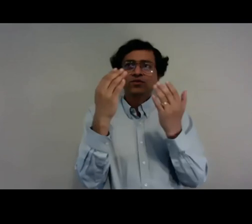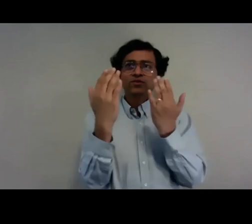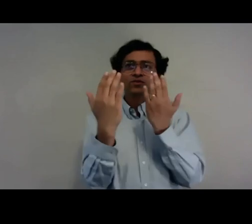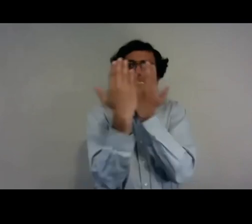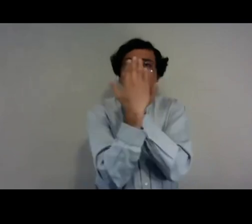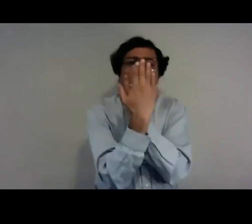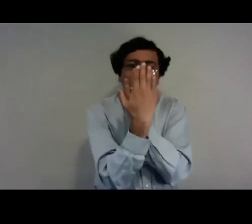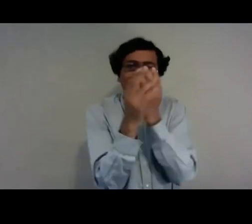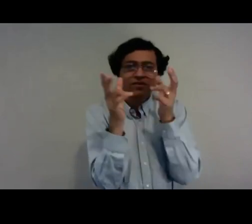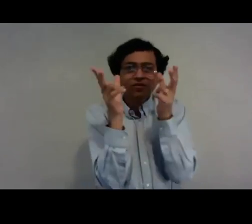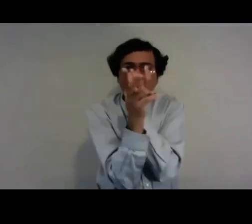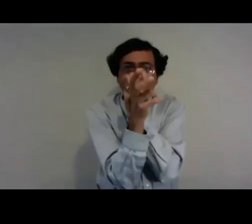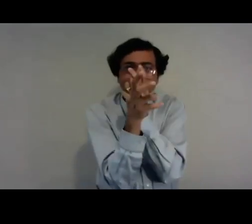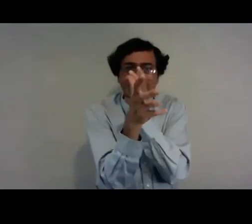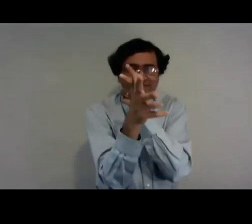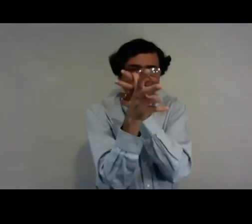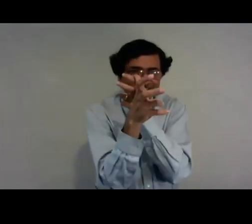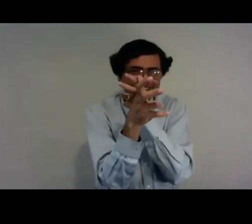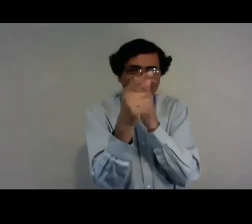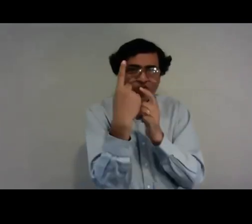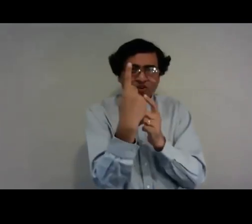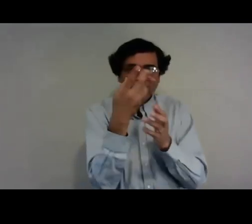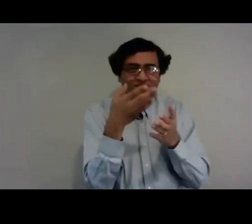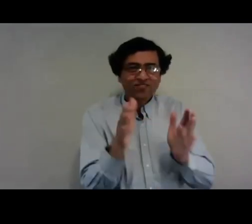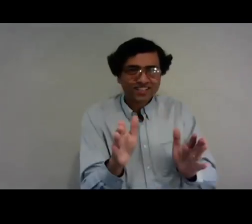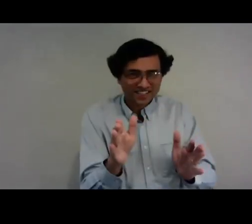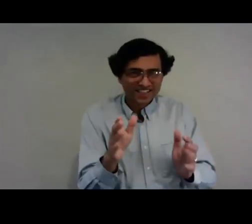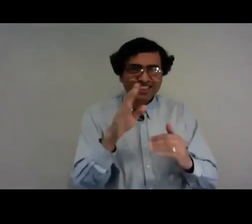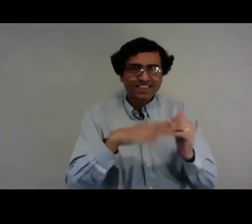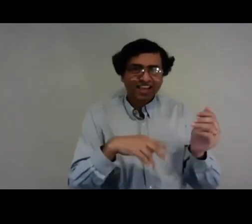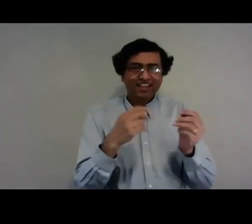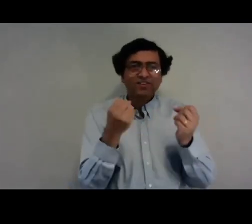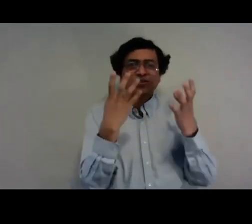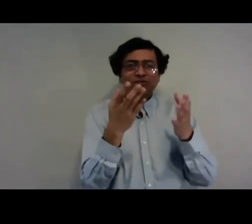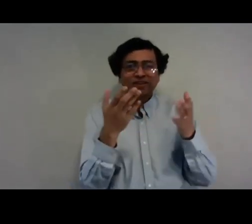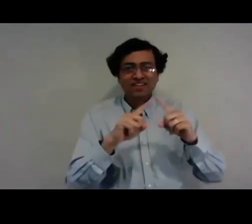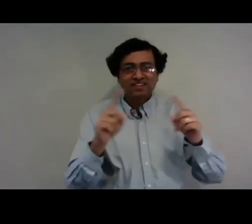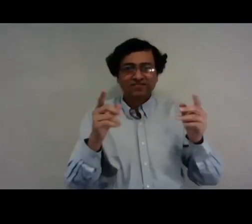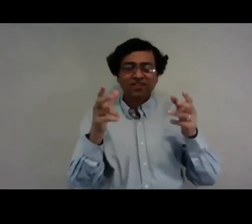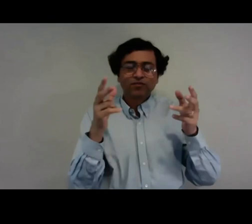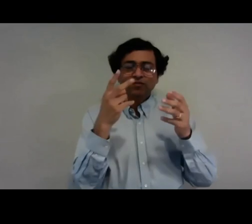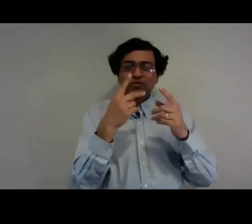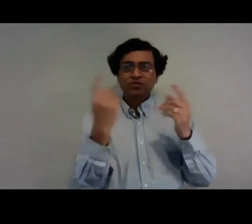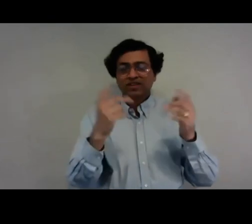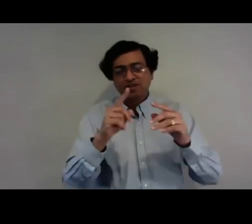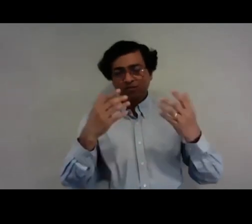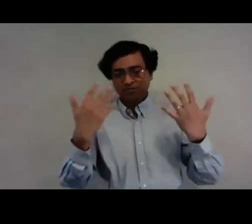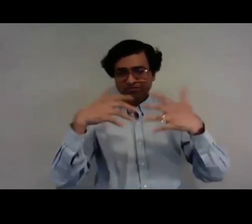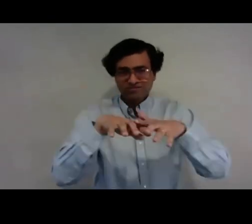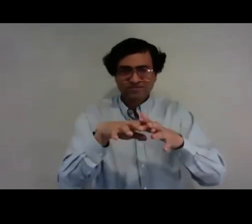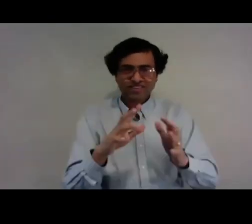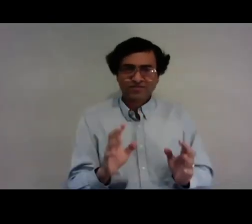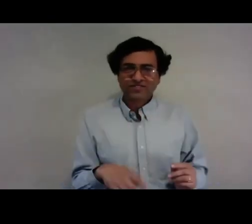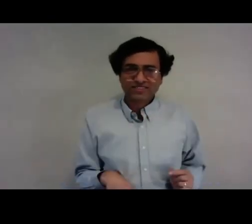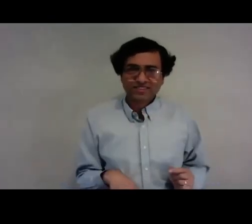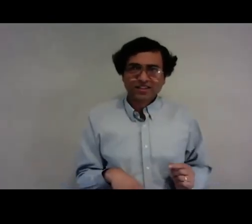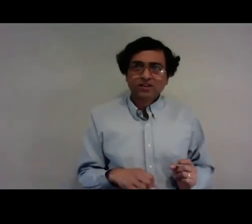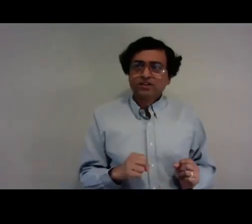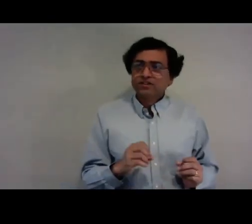information coming in on a visual channel. What you want most is to have that be done in a more efficient manner.